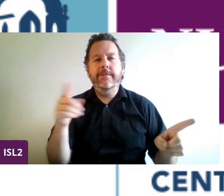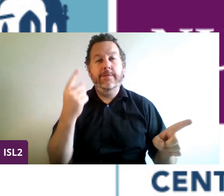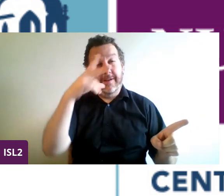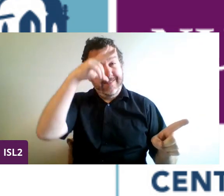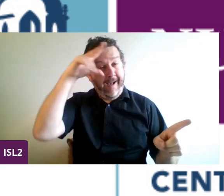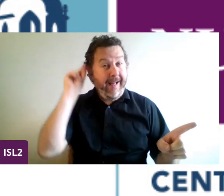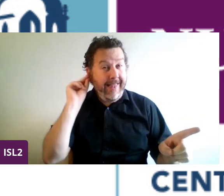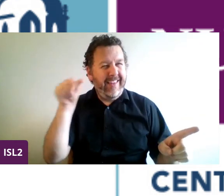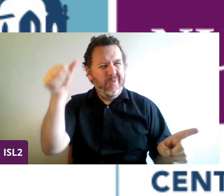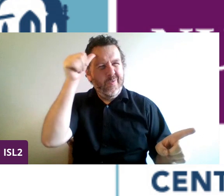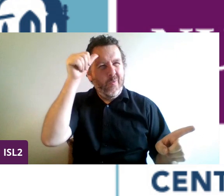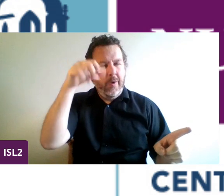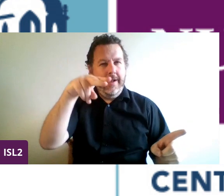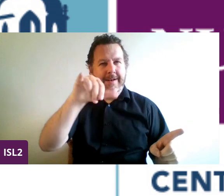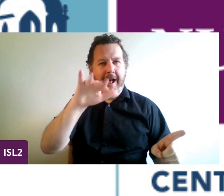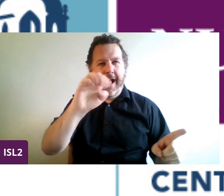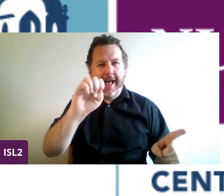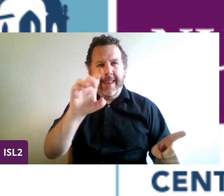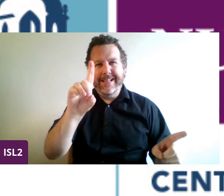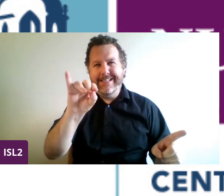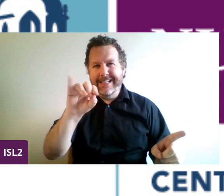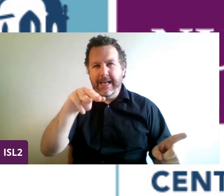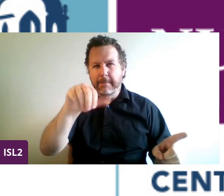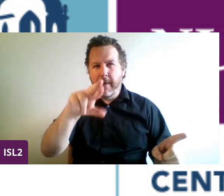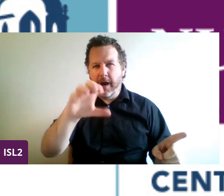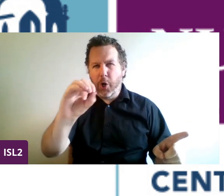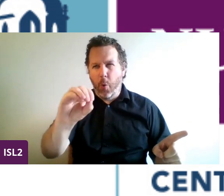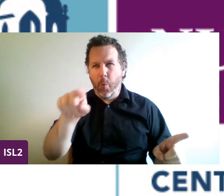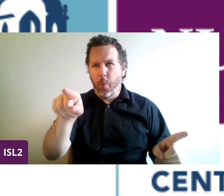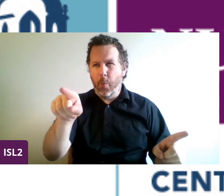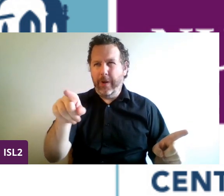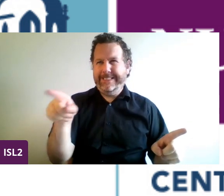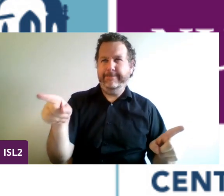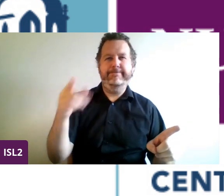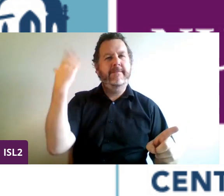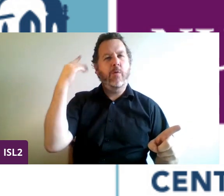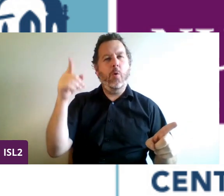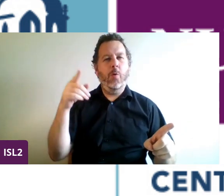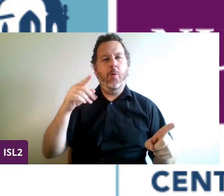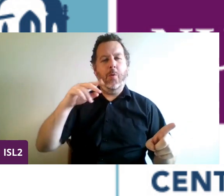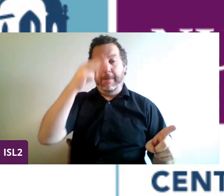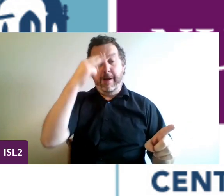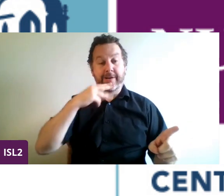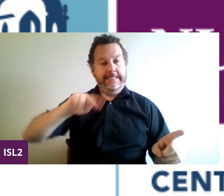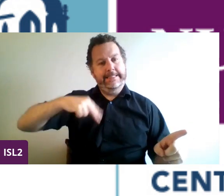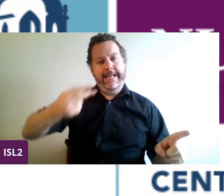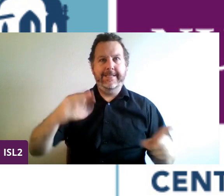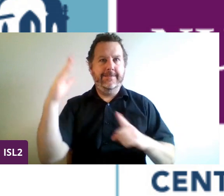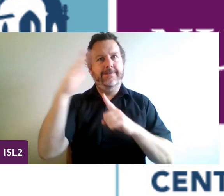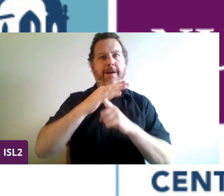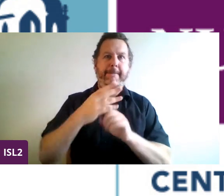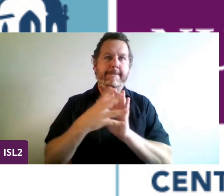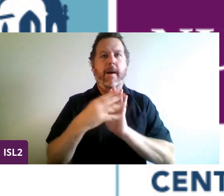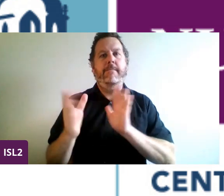death activist, I forgot to write down his name, to be there sign language interpreters.